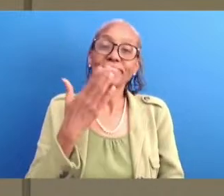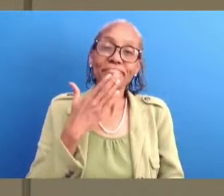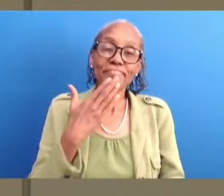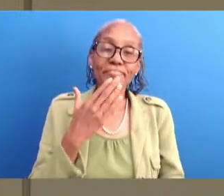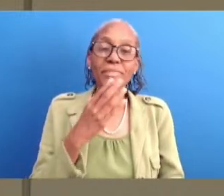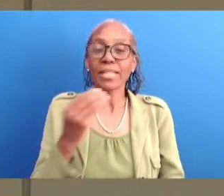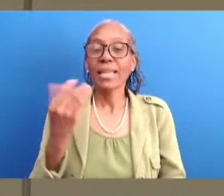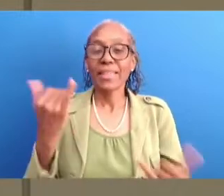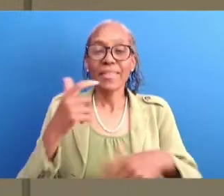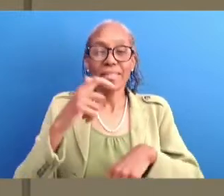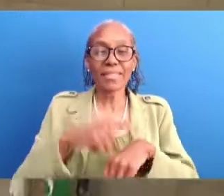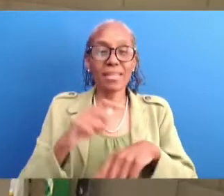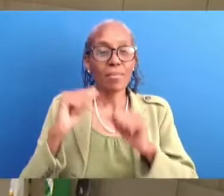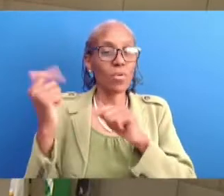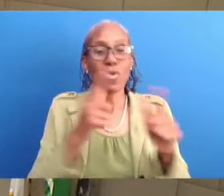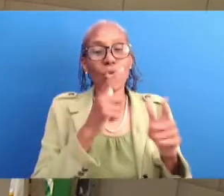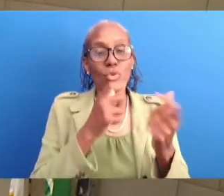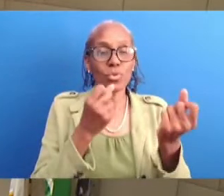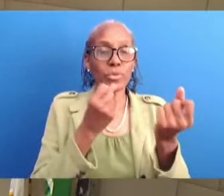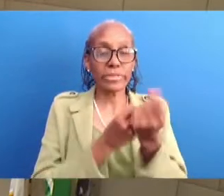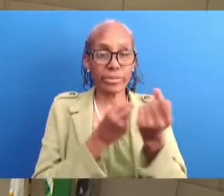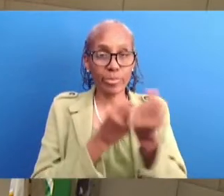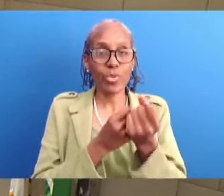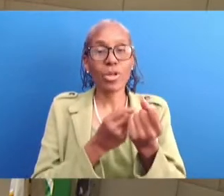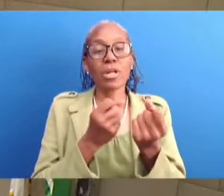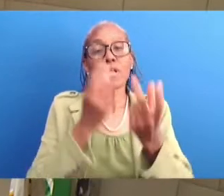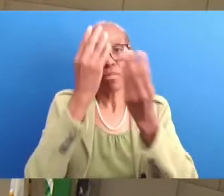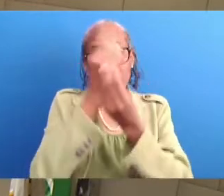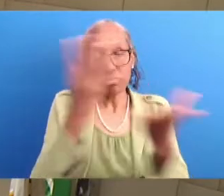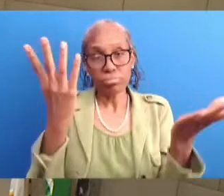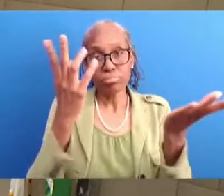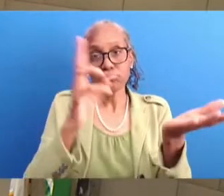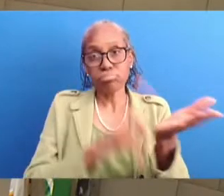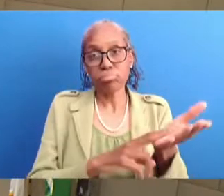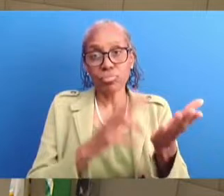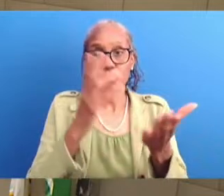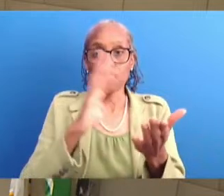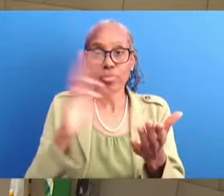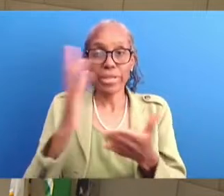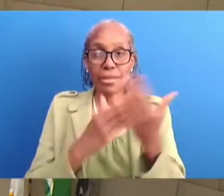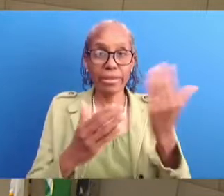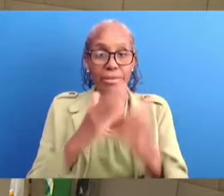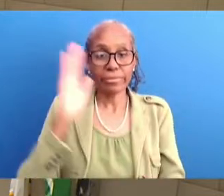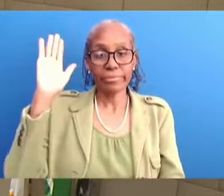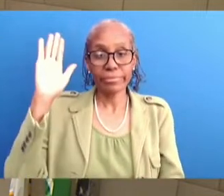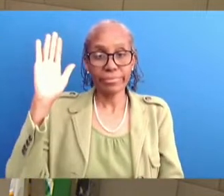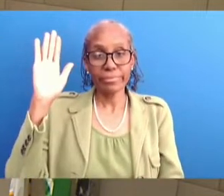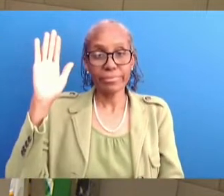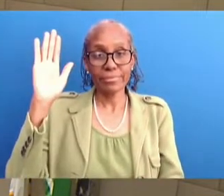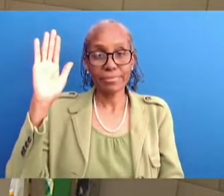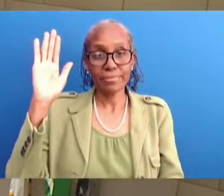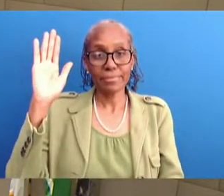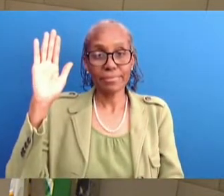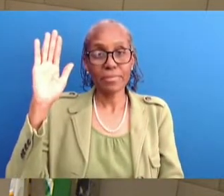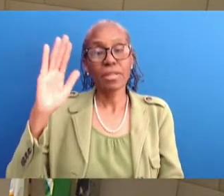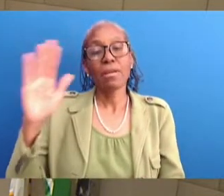ALWAYS, I'M DEEPLY TOUCHED AND GRATEFUL.